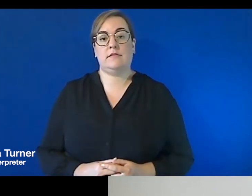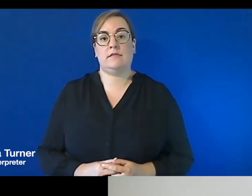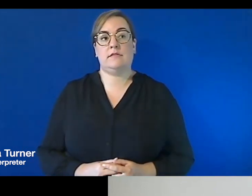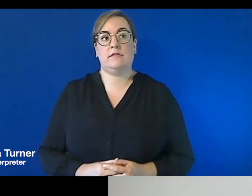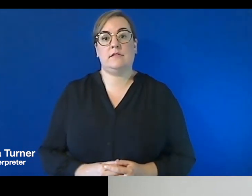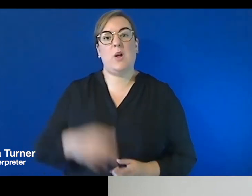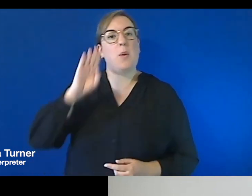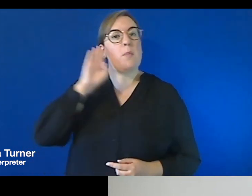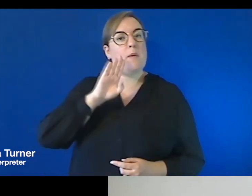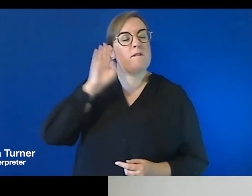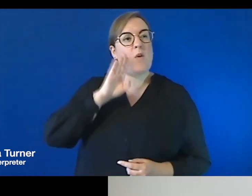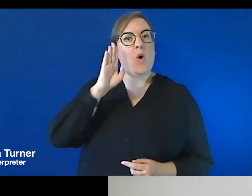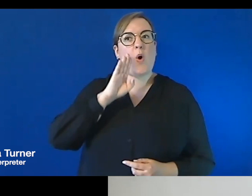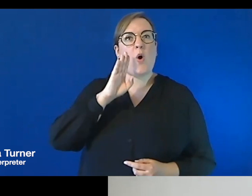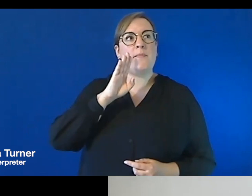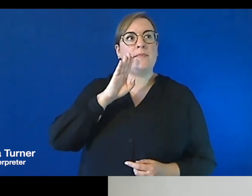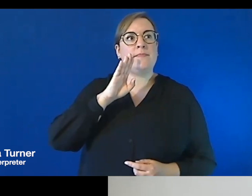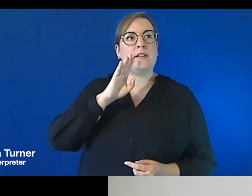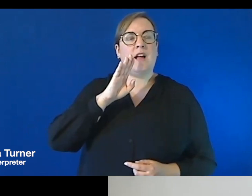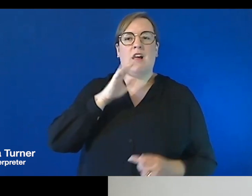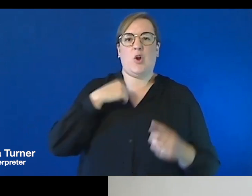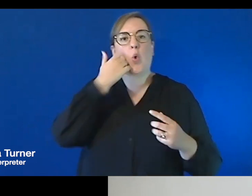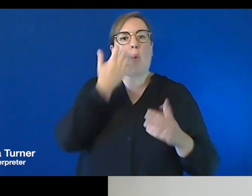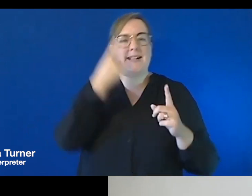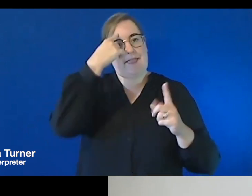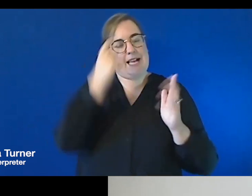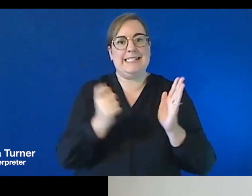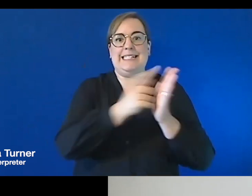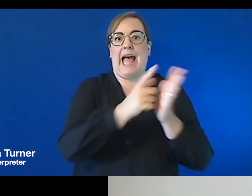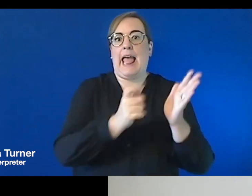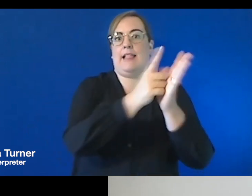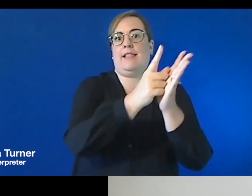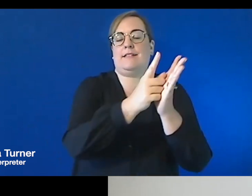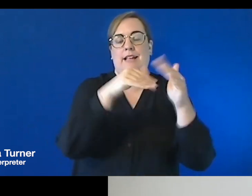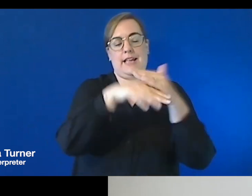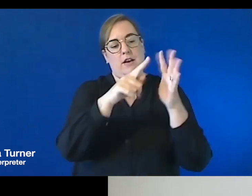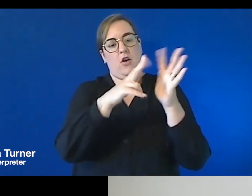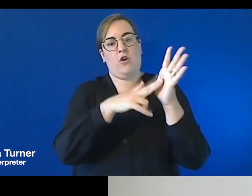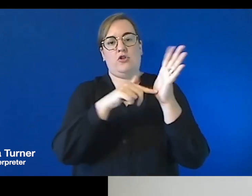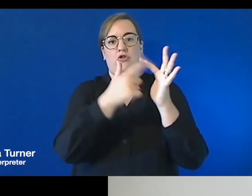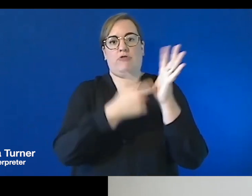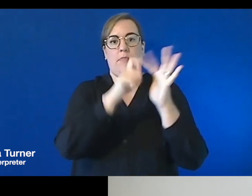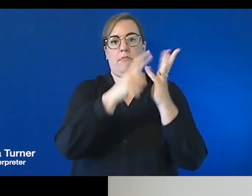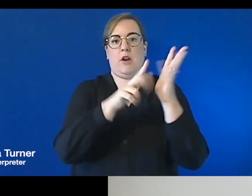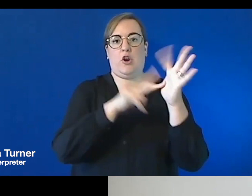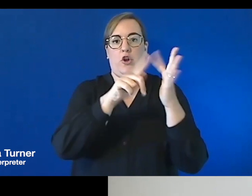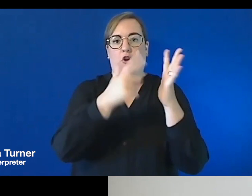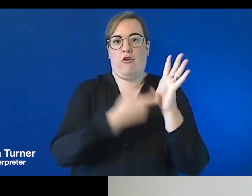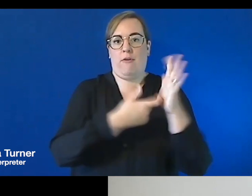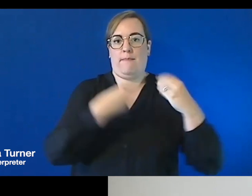entrepreneurs, when we have a huge movement, just everyone is able to become entrepreneur,